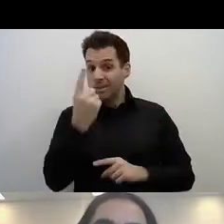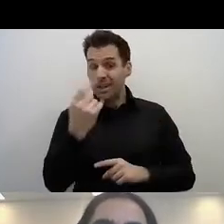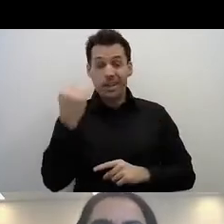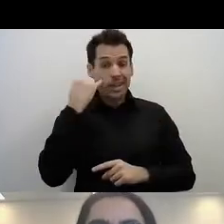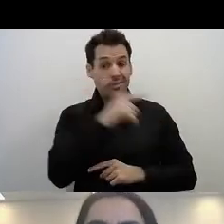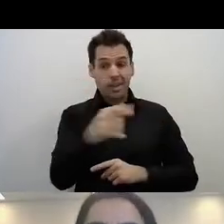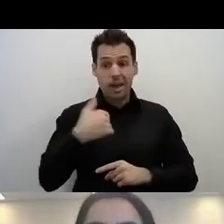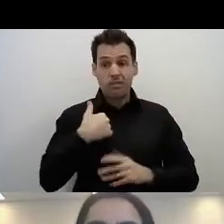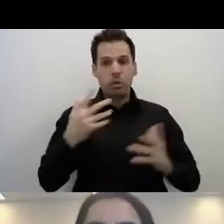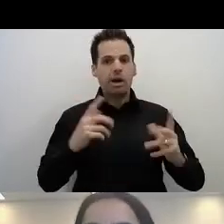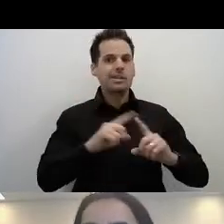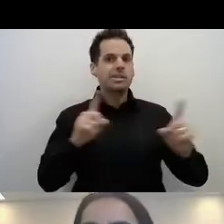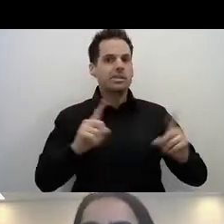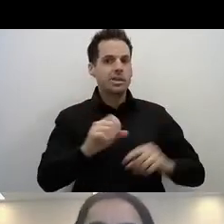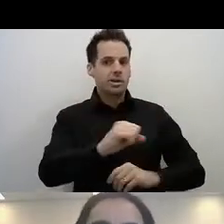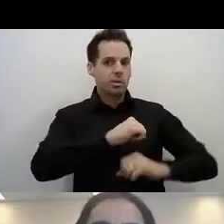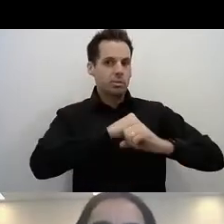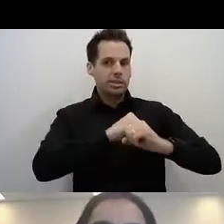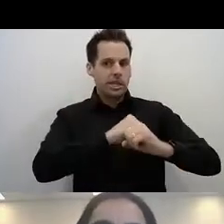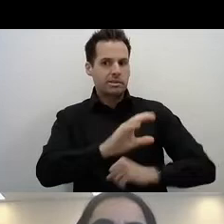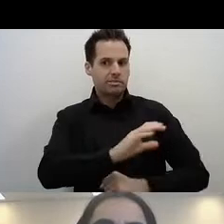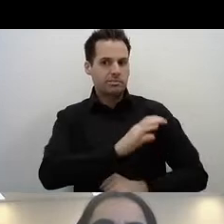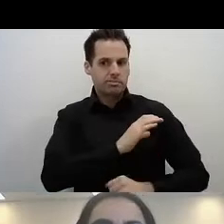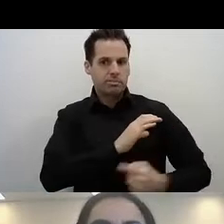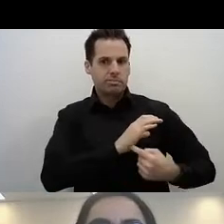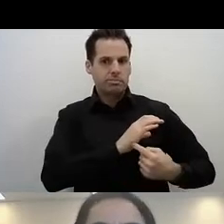this is kind of a mouthful the idea of protected characteristics but what it